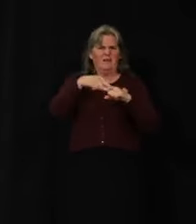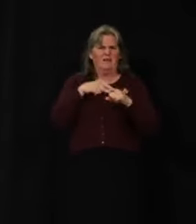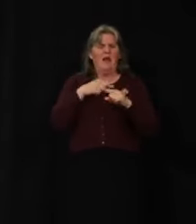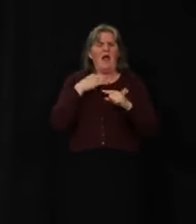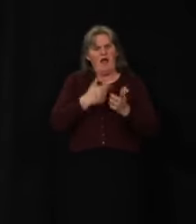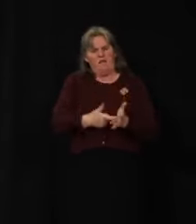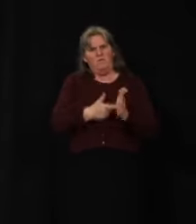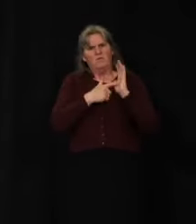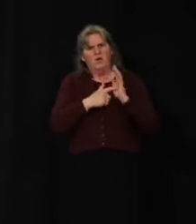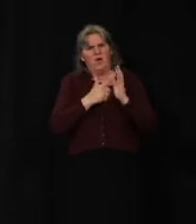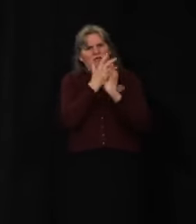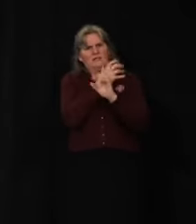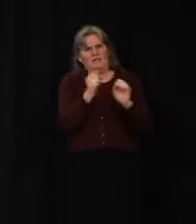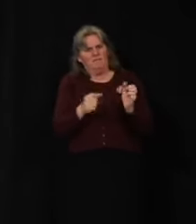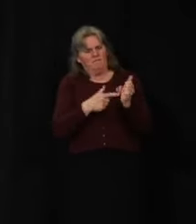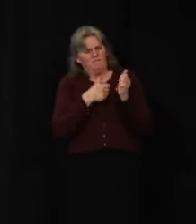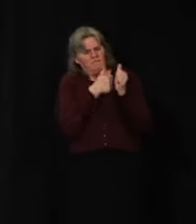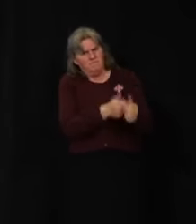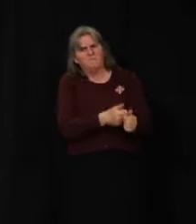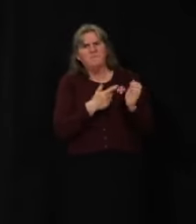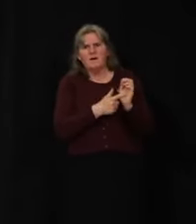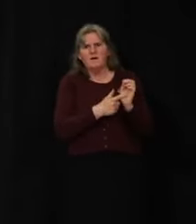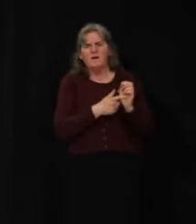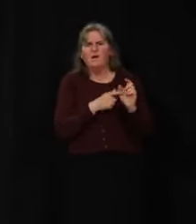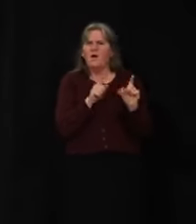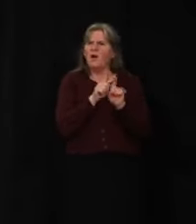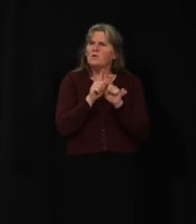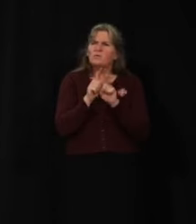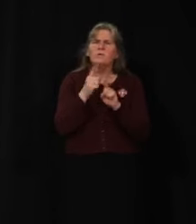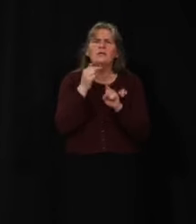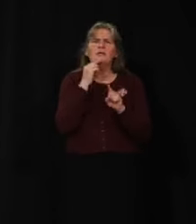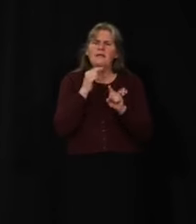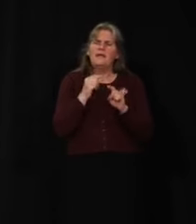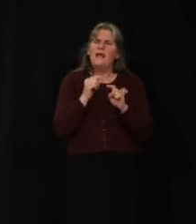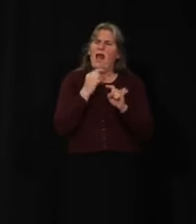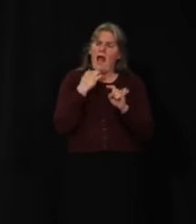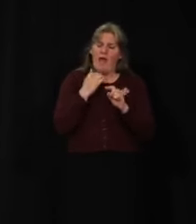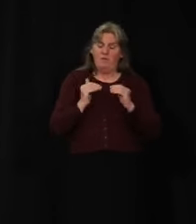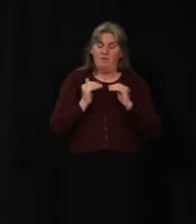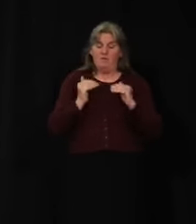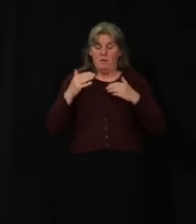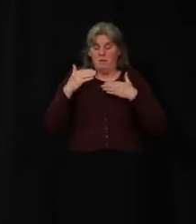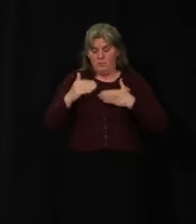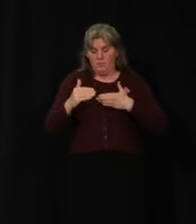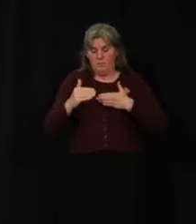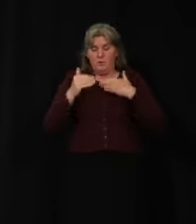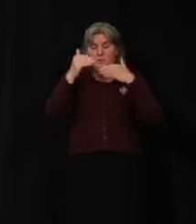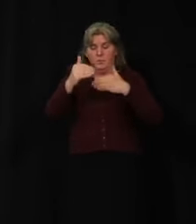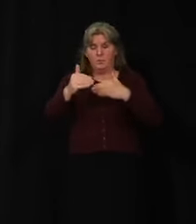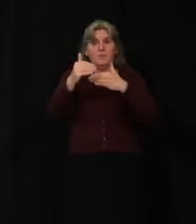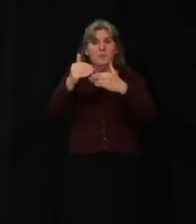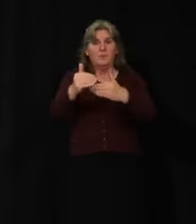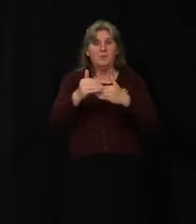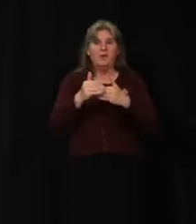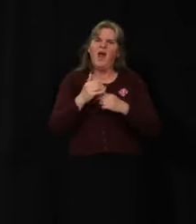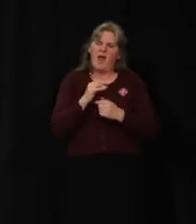COVID hits, it has no mercy. Death has been very much a part of COVID-19, and we have all